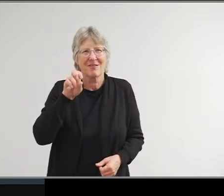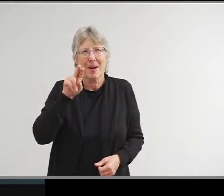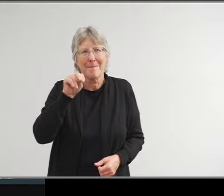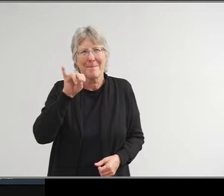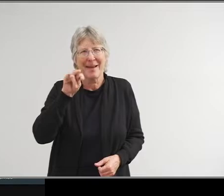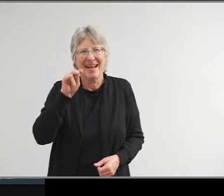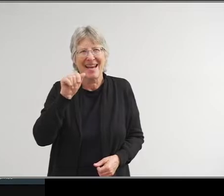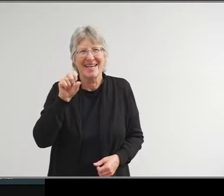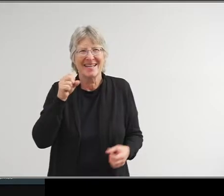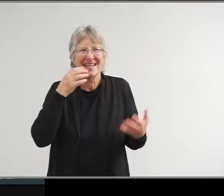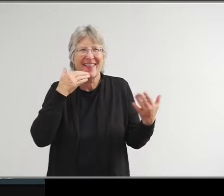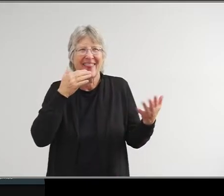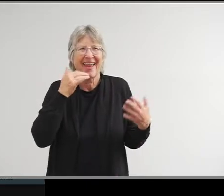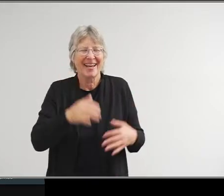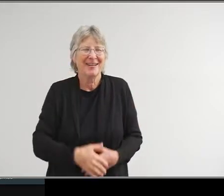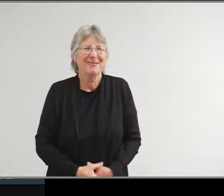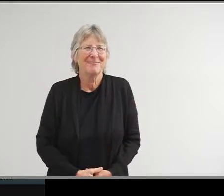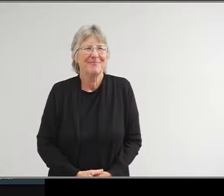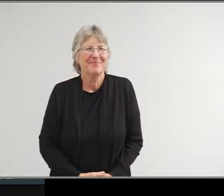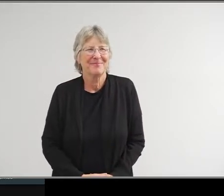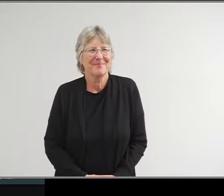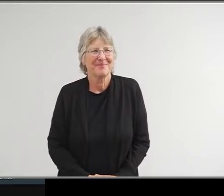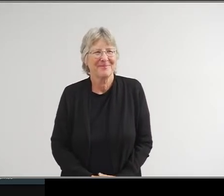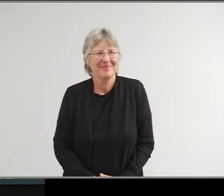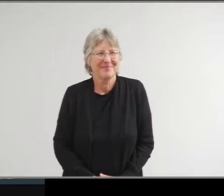Thank you, Madam chair. And I actually do have a question,